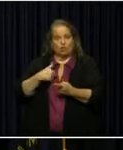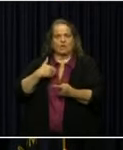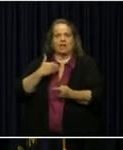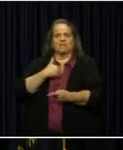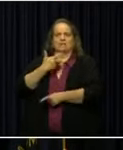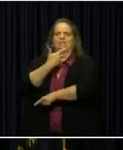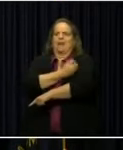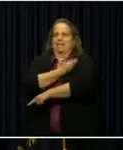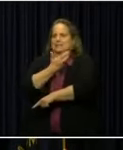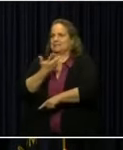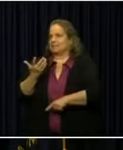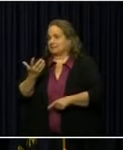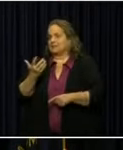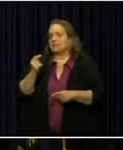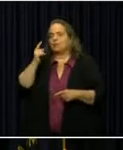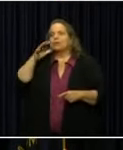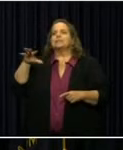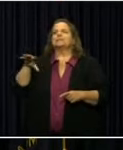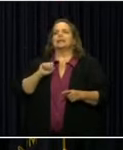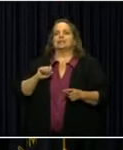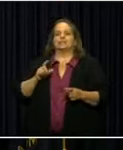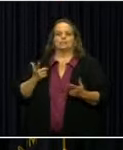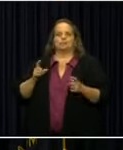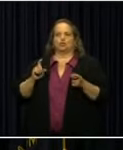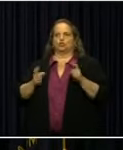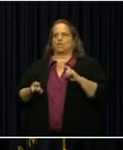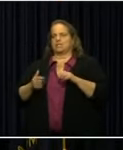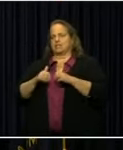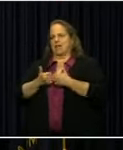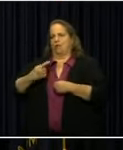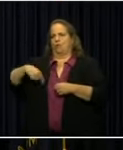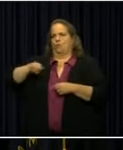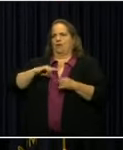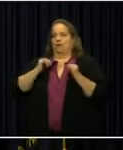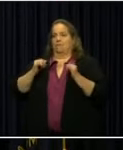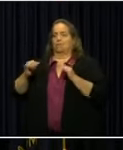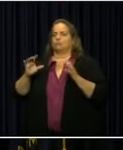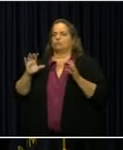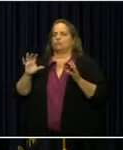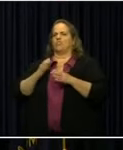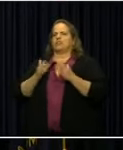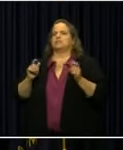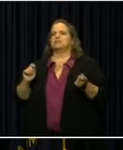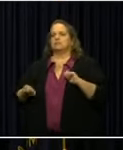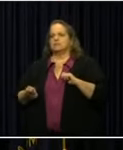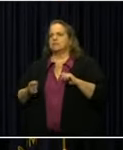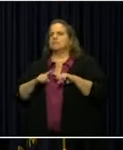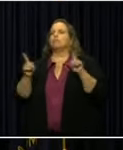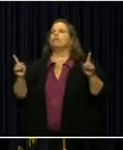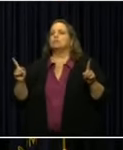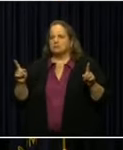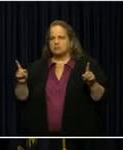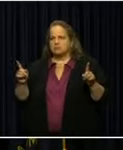WE'RE NOT GETTING TO EXPERIENCE THE SAME WAY BUT WE'RE MAKING